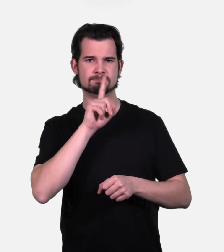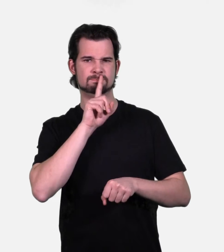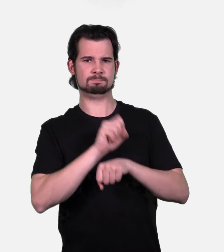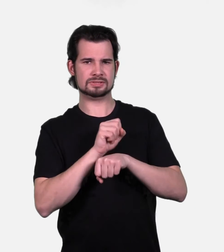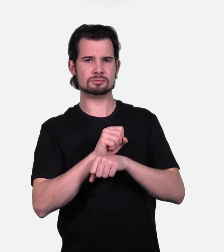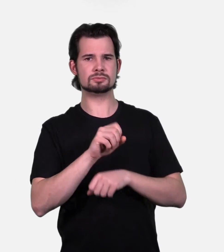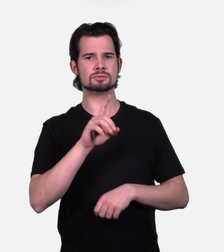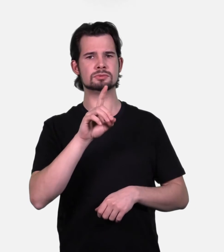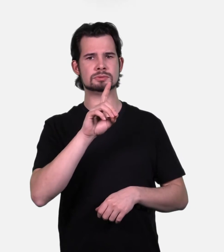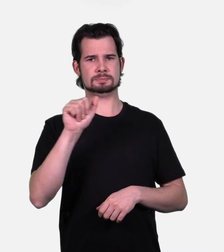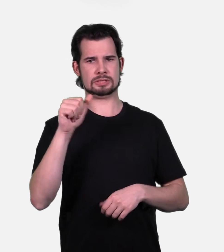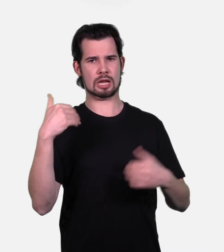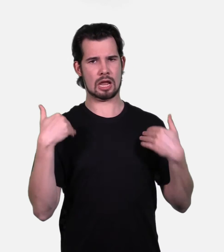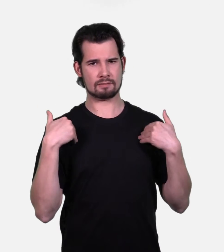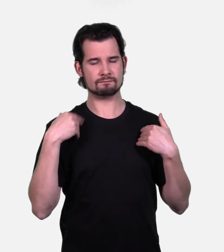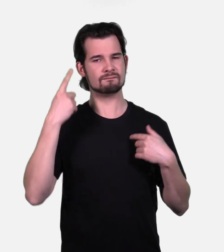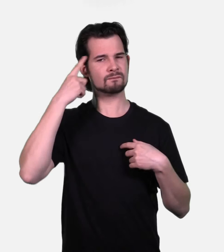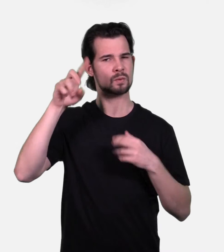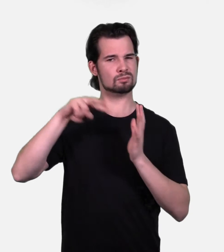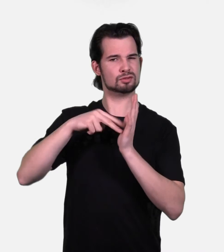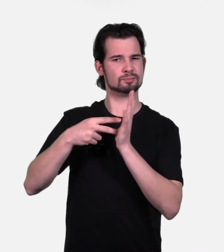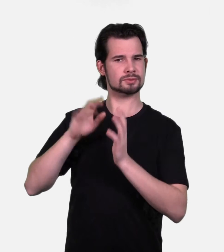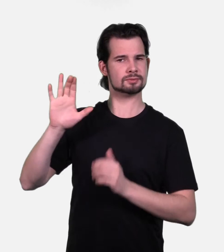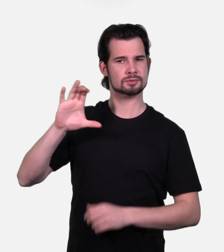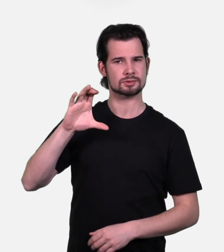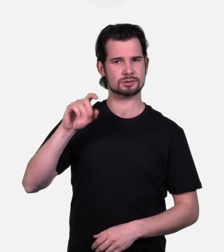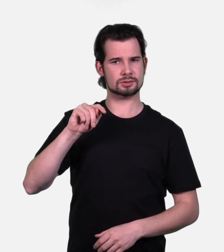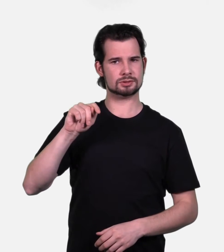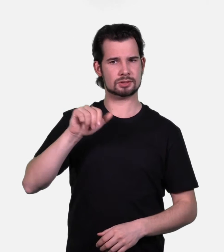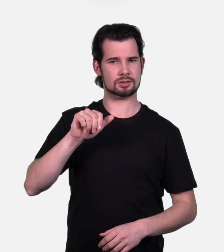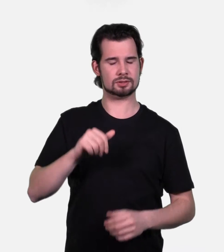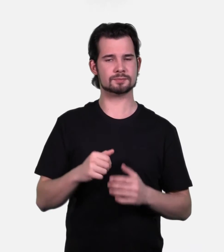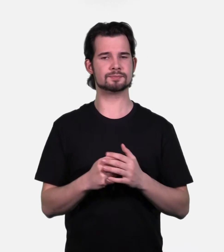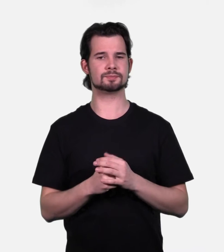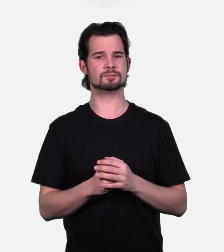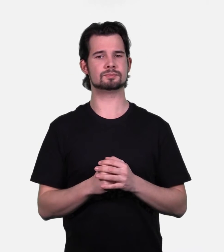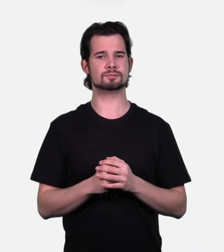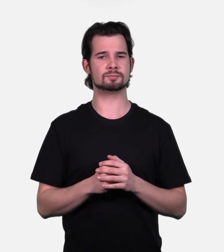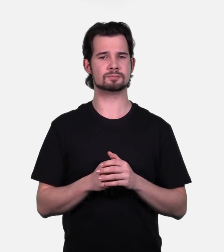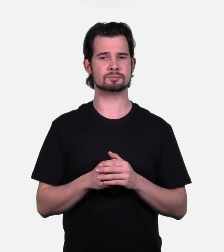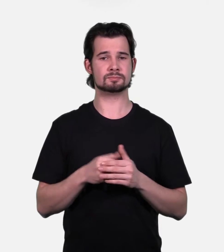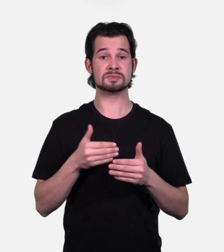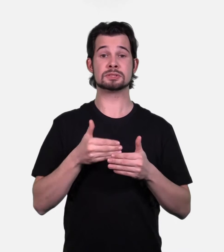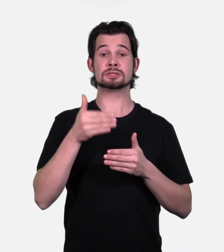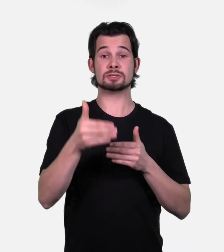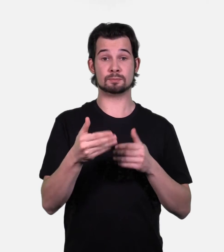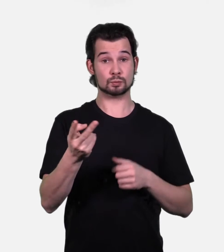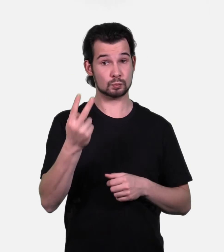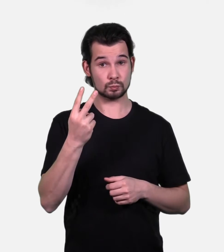for the purposes of the Canada Transportation Act. Step 2: